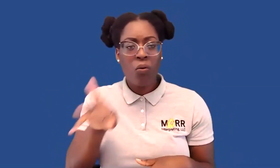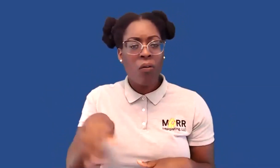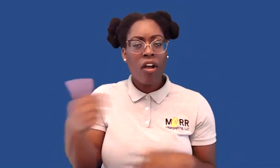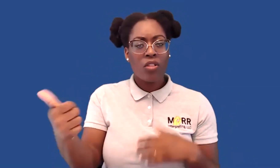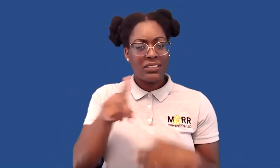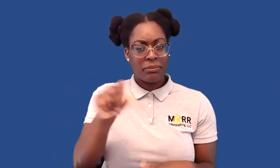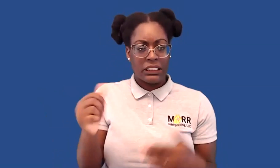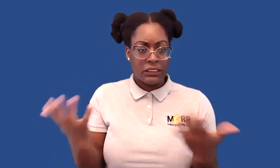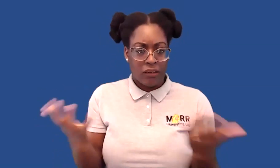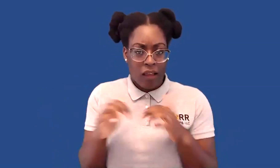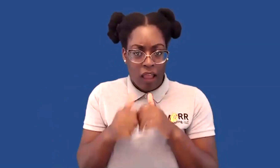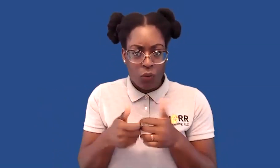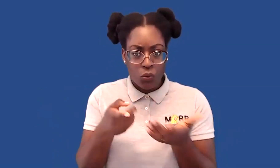[Lisa, presenter] That's a great question.